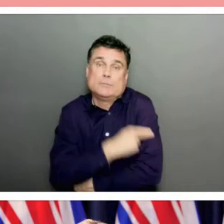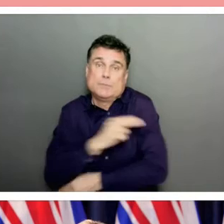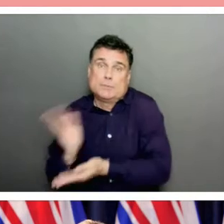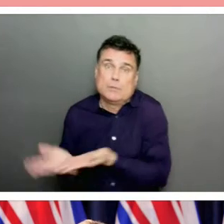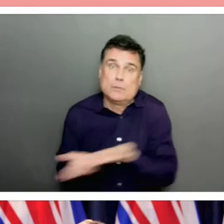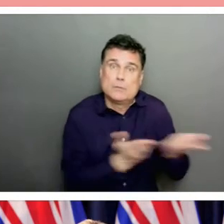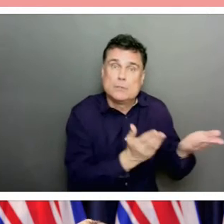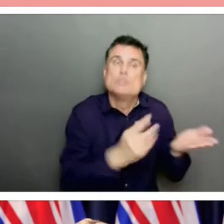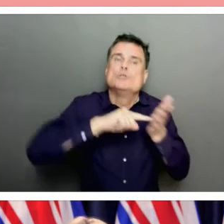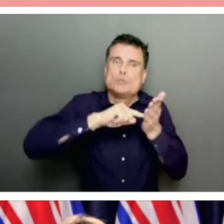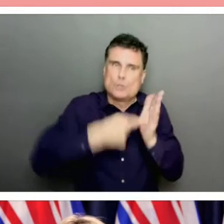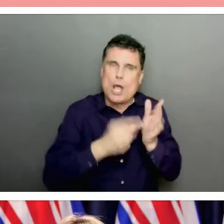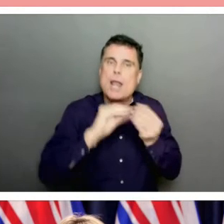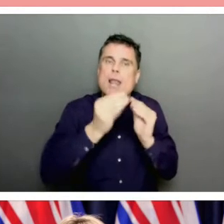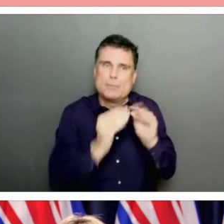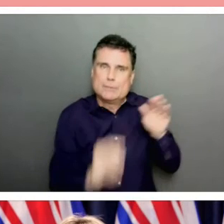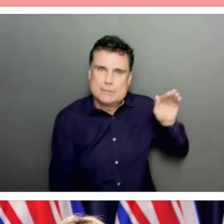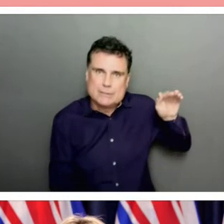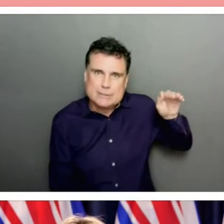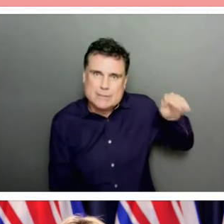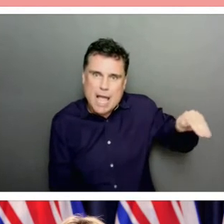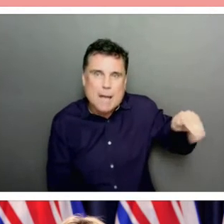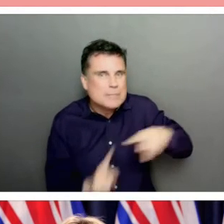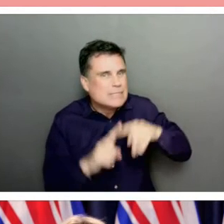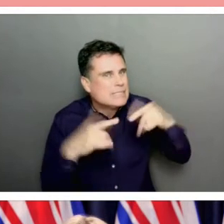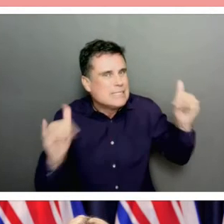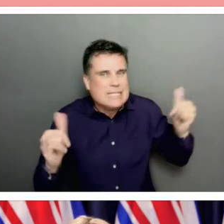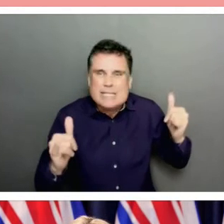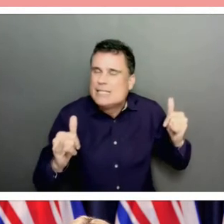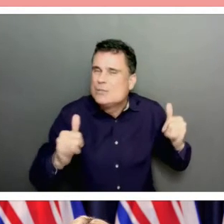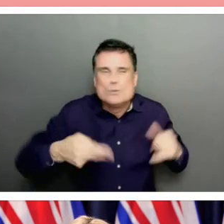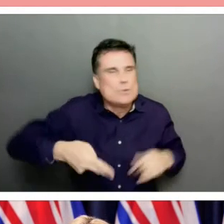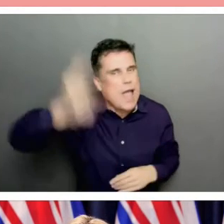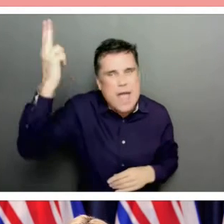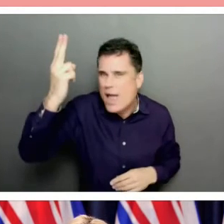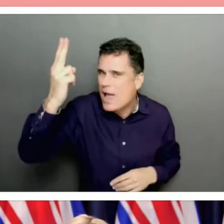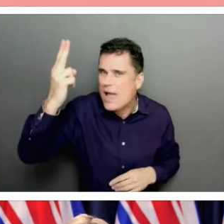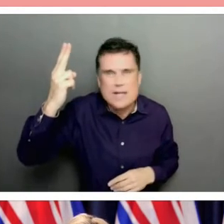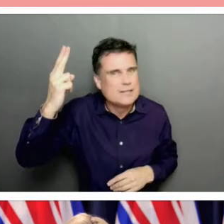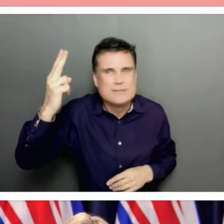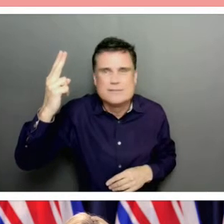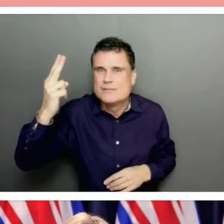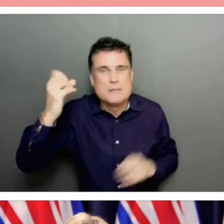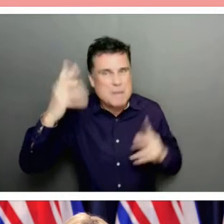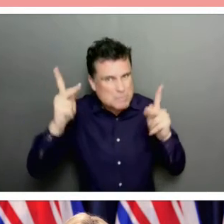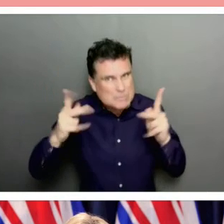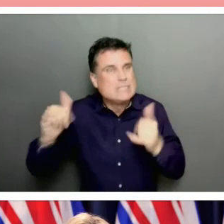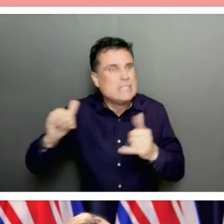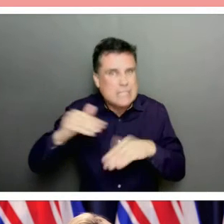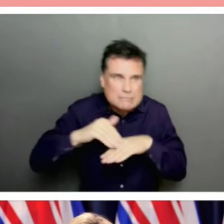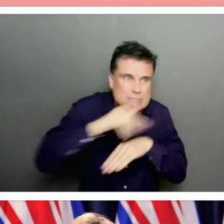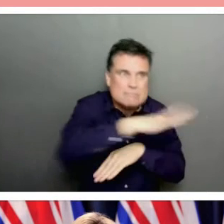have seen this year and tragically our death rate has increased as well over the past few weeks.